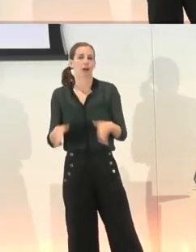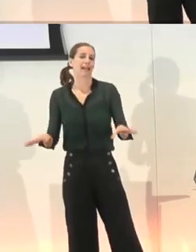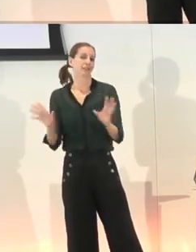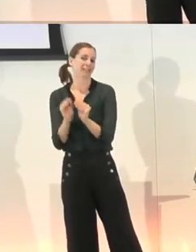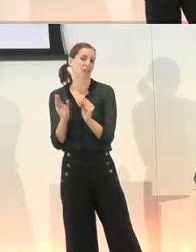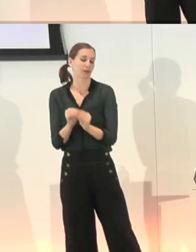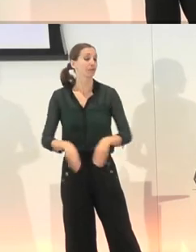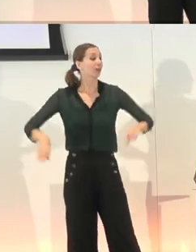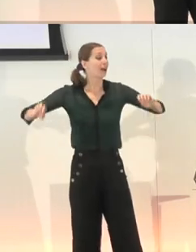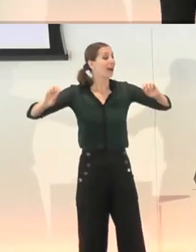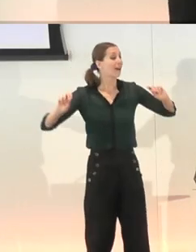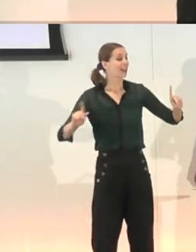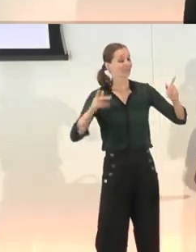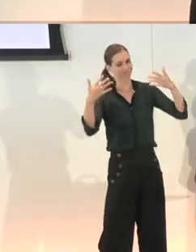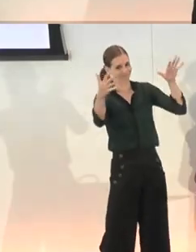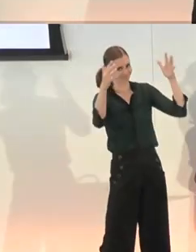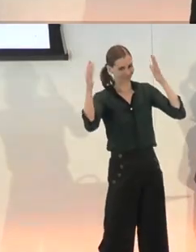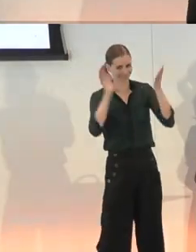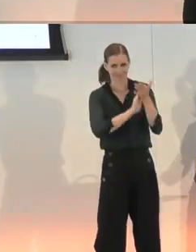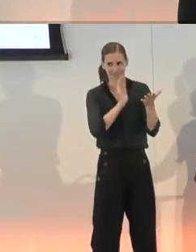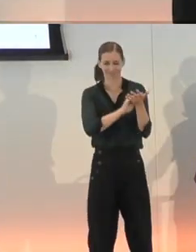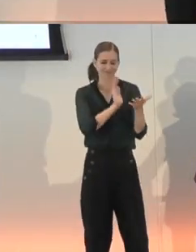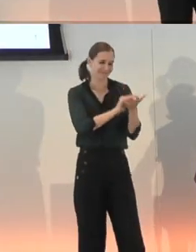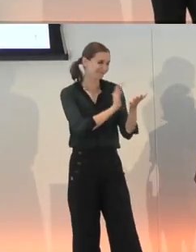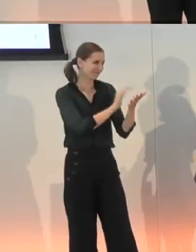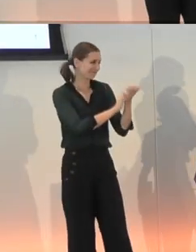Please give a hand of applause for our fabulous panel.